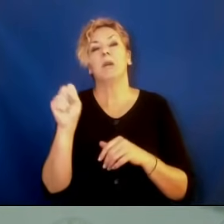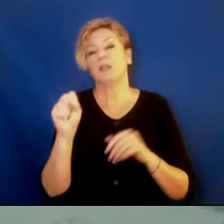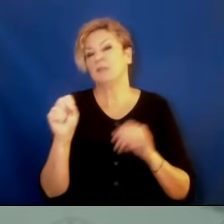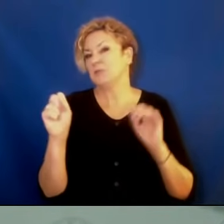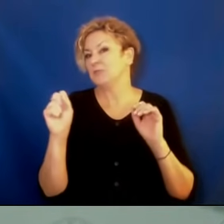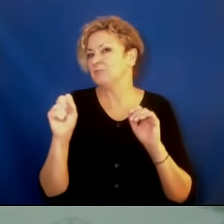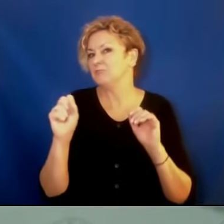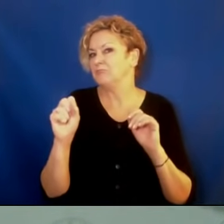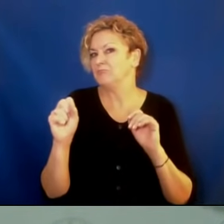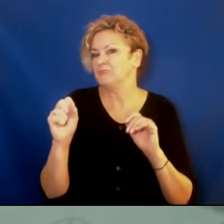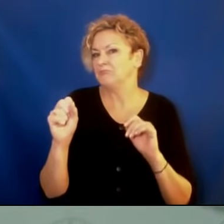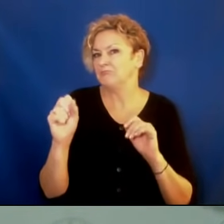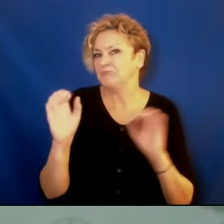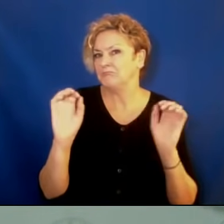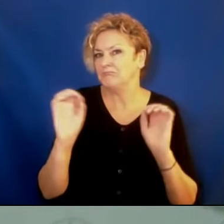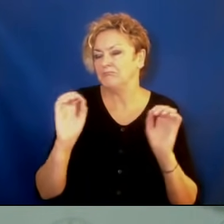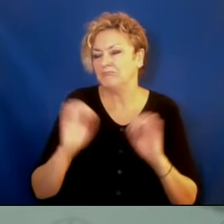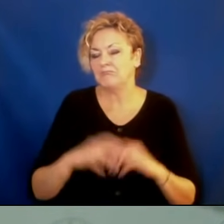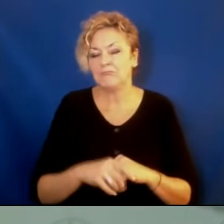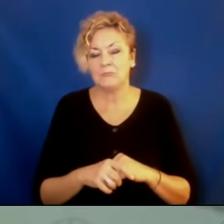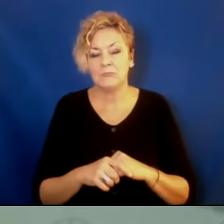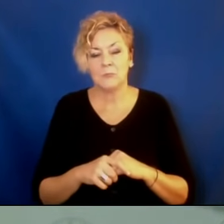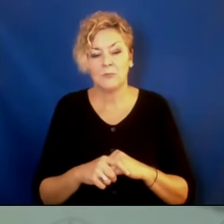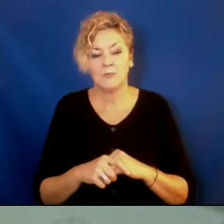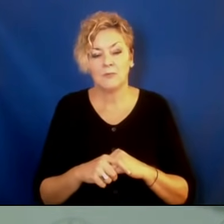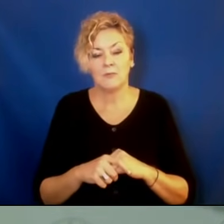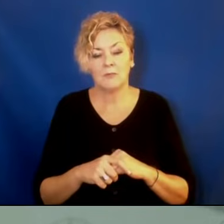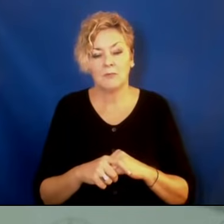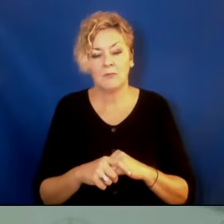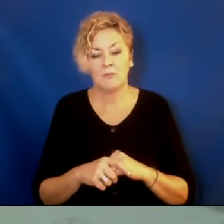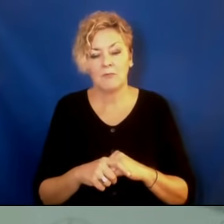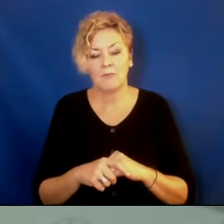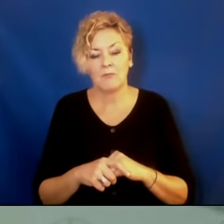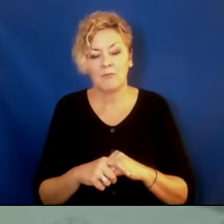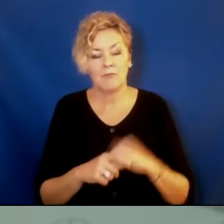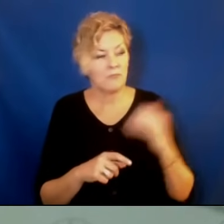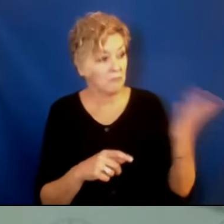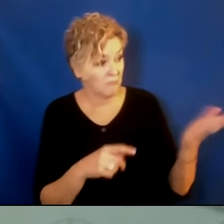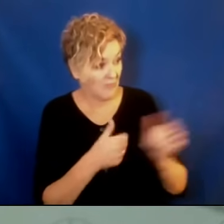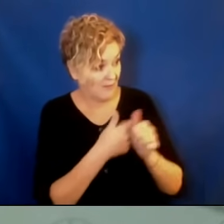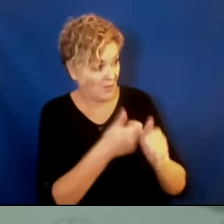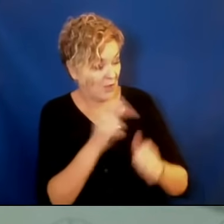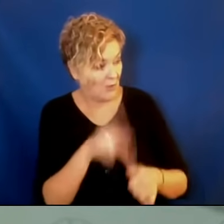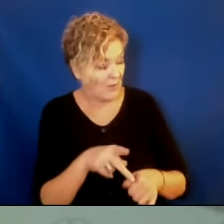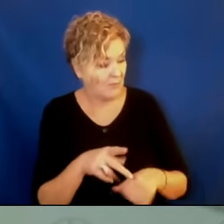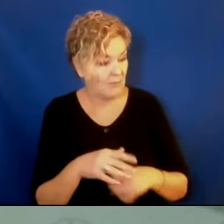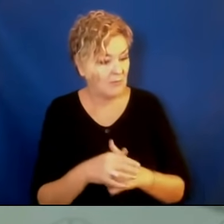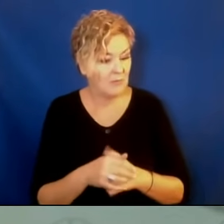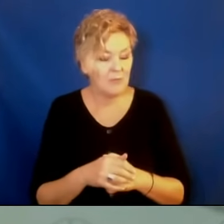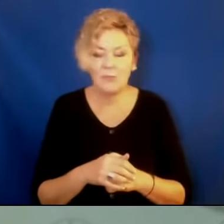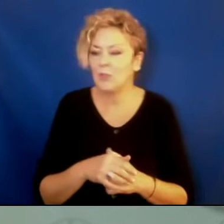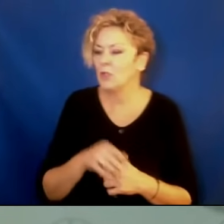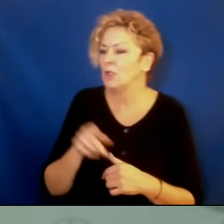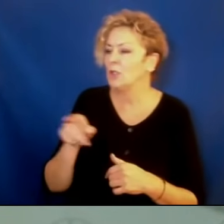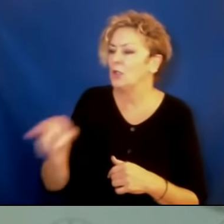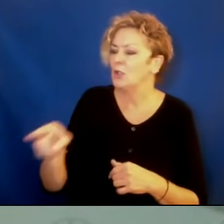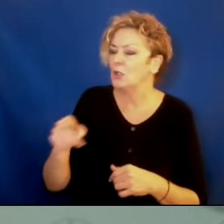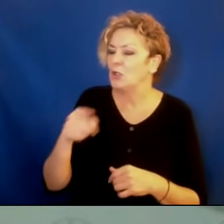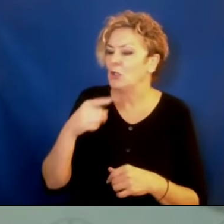with people or are a major source of transmission and the proportion of people who did not know where they were infected would be